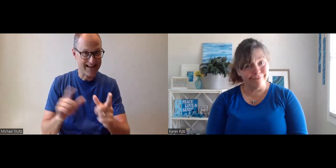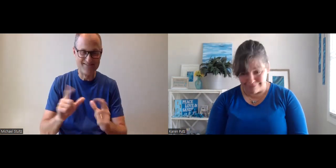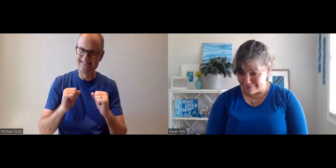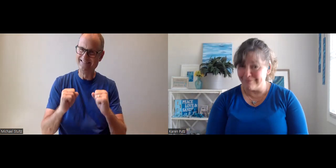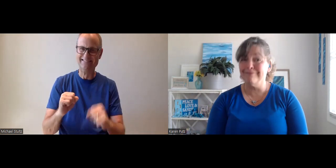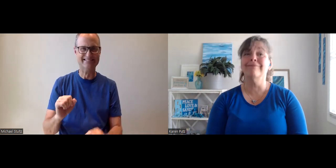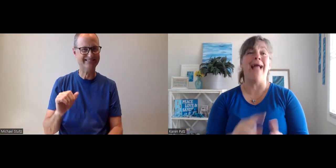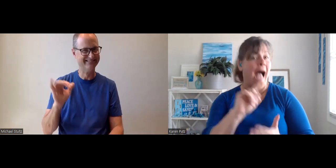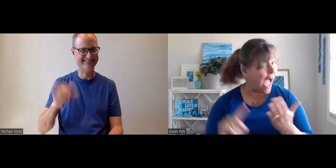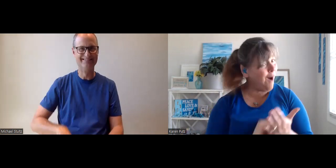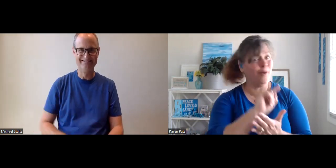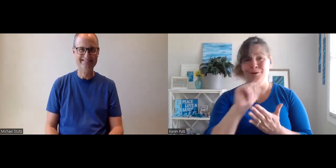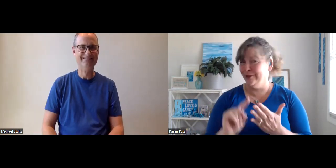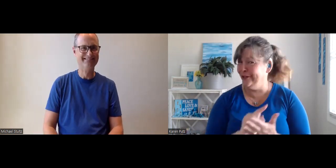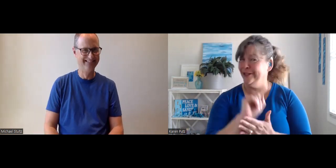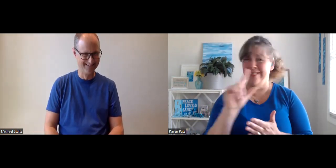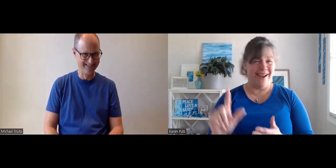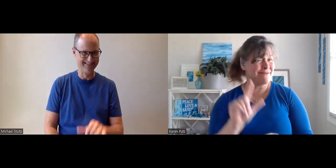too. I would go to the library all the time for hours.